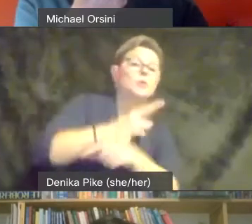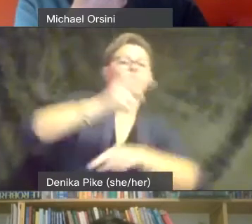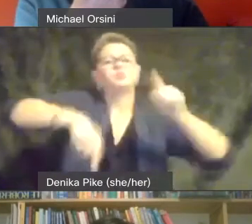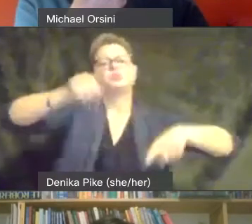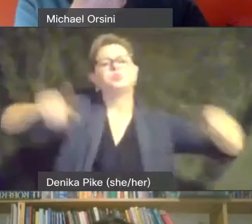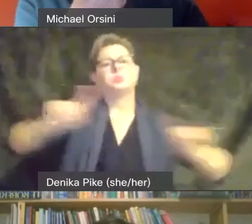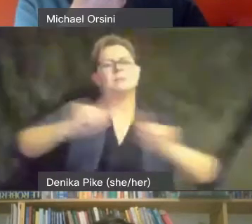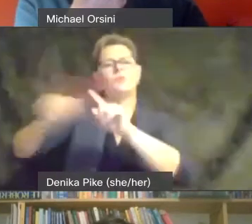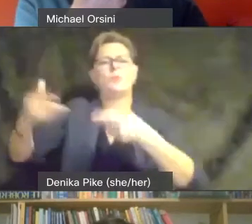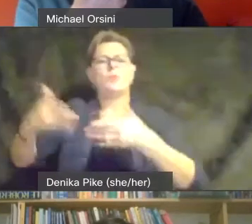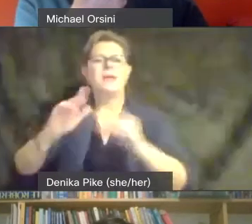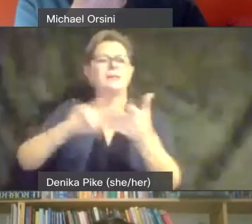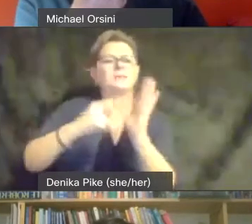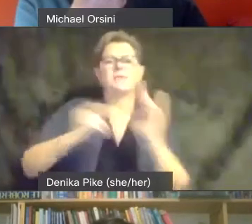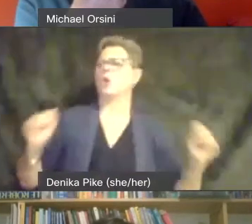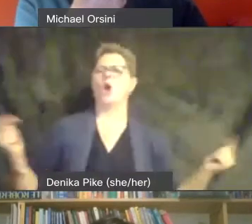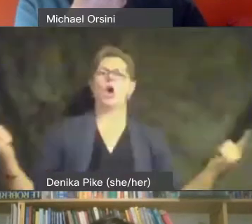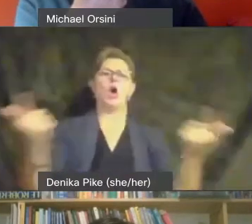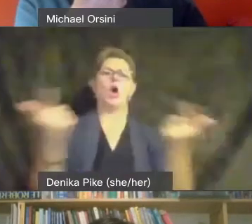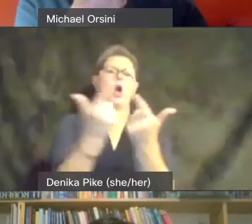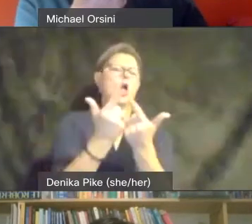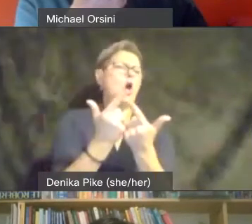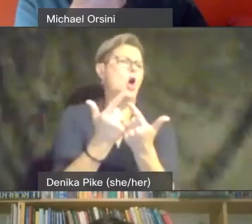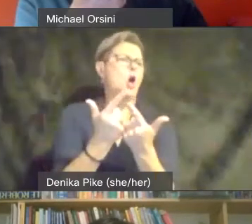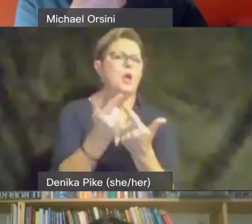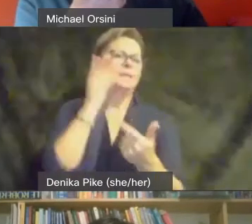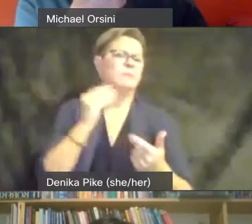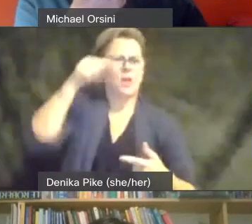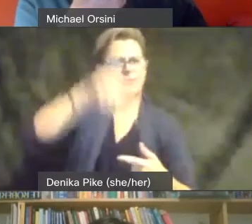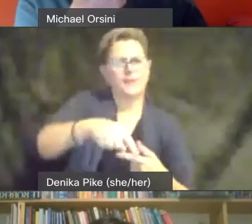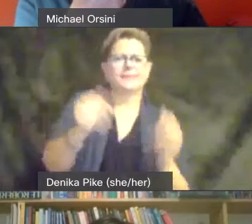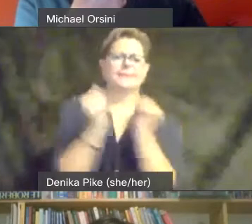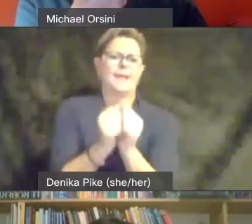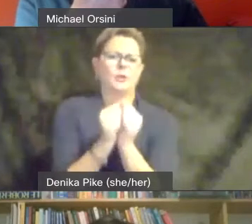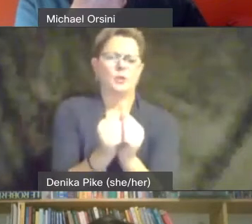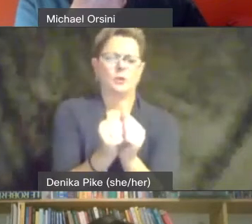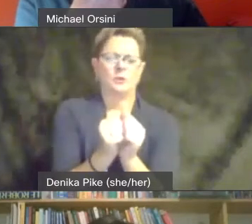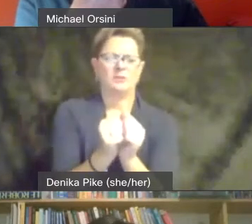But 1 of the biggest things that, you know, that personally, I see from it is that actually we're pretty much not.